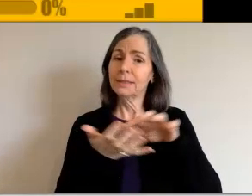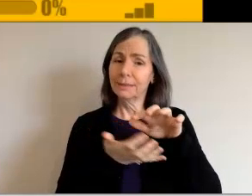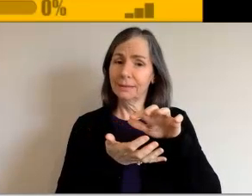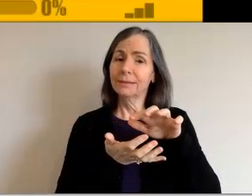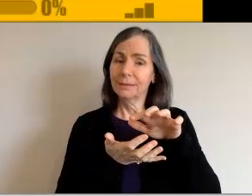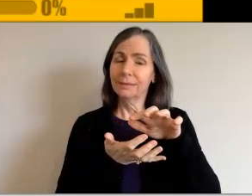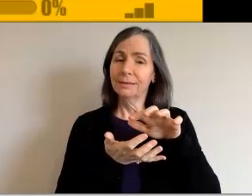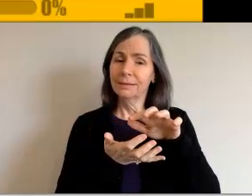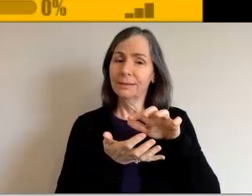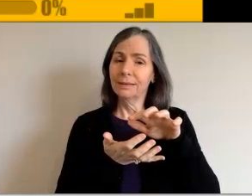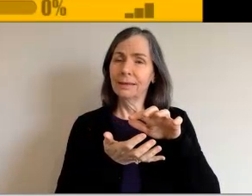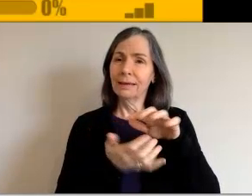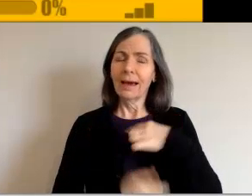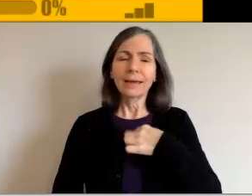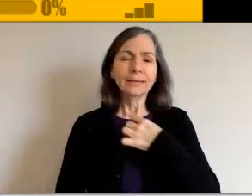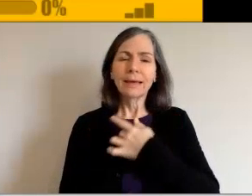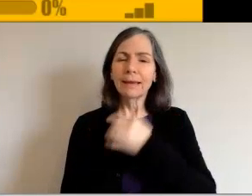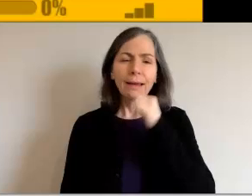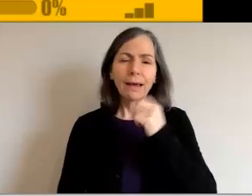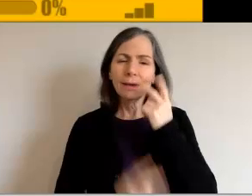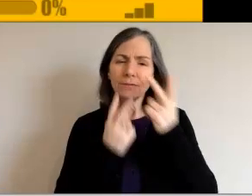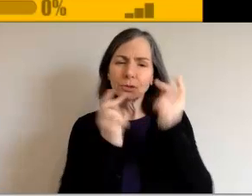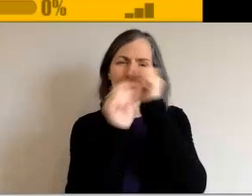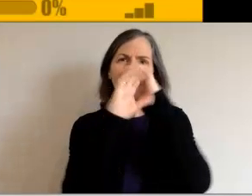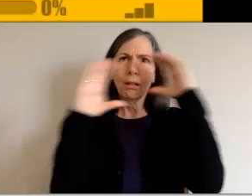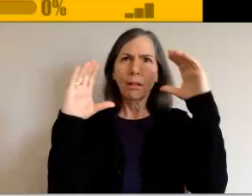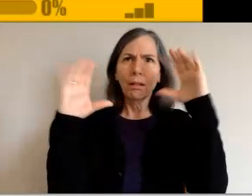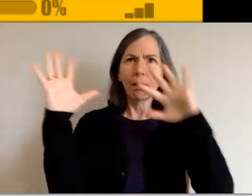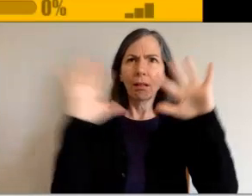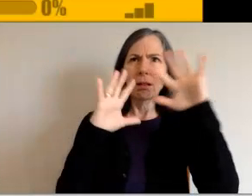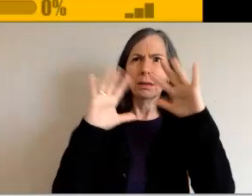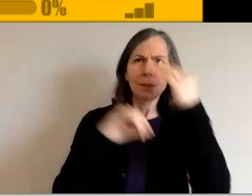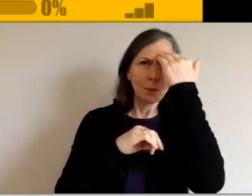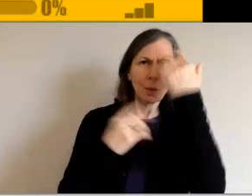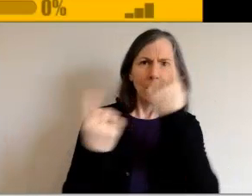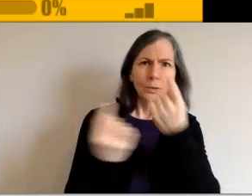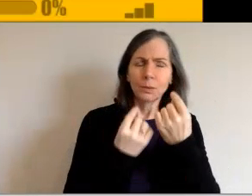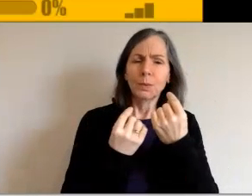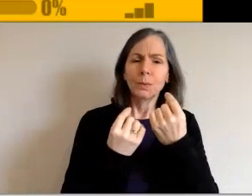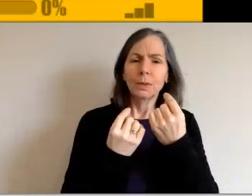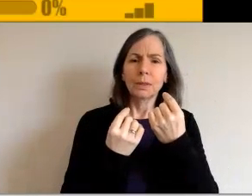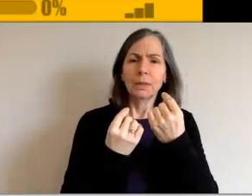I'm not a very visual person. So when I see something visual like this, it kind of makes me nervous at first.